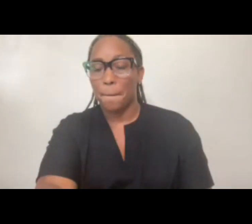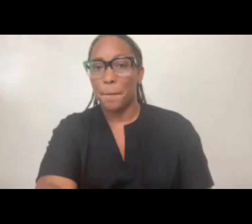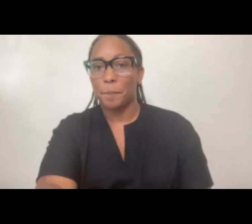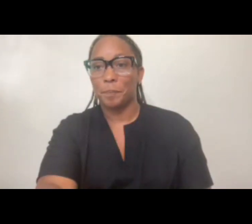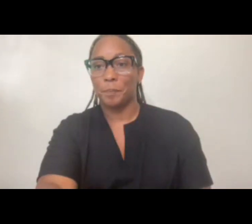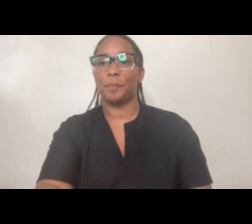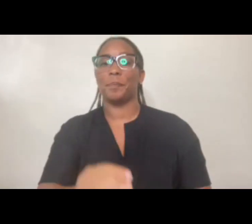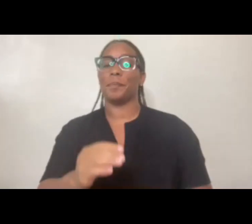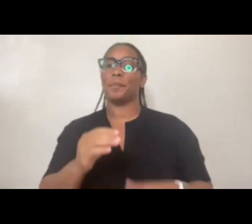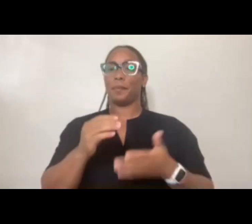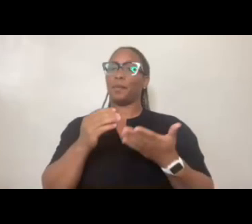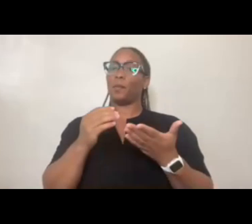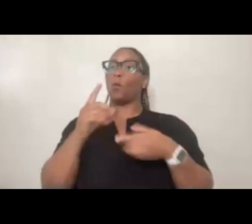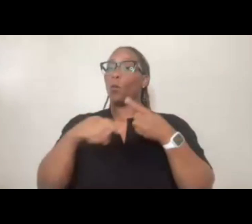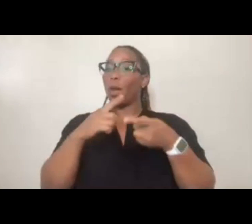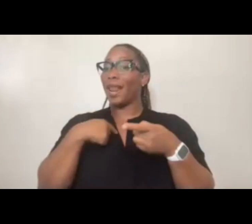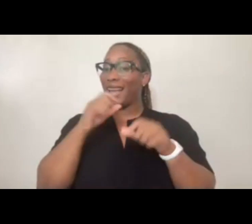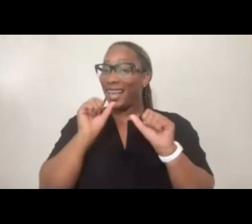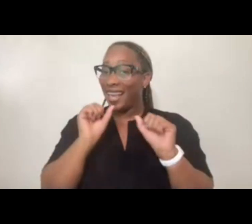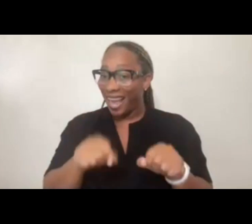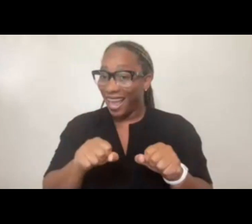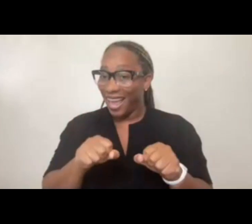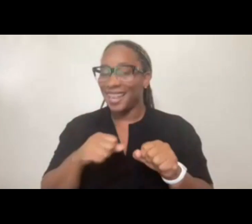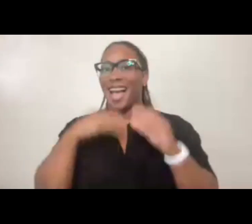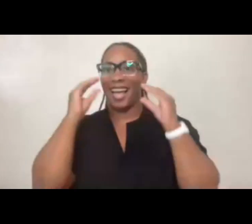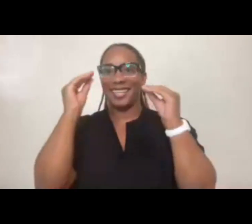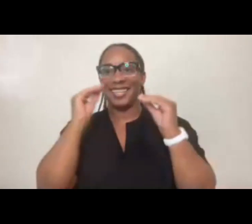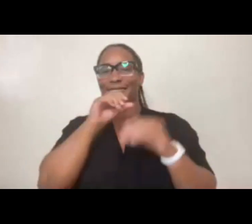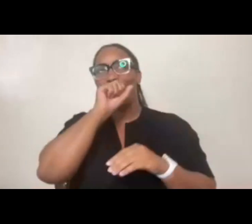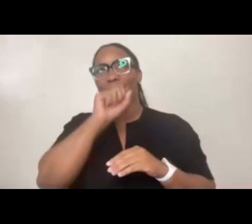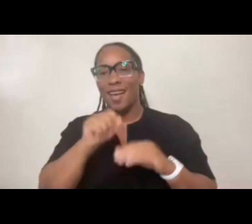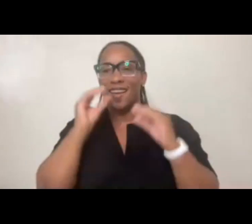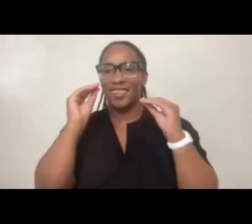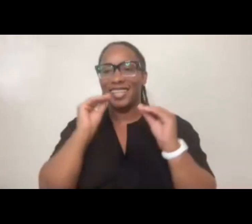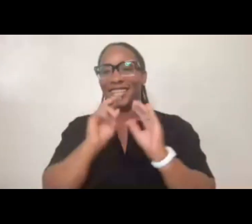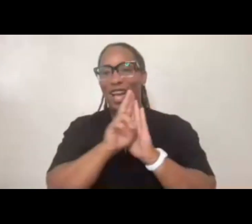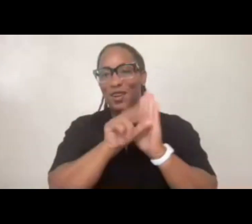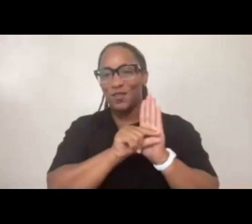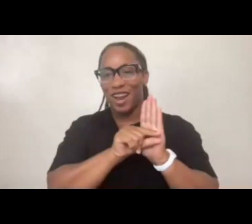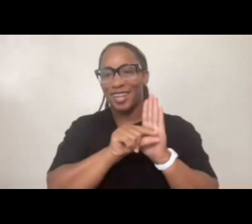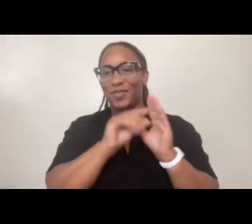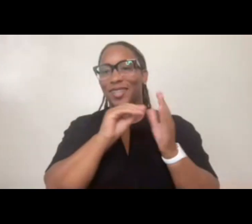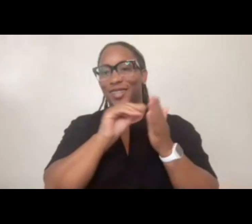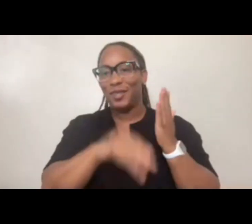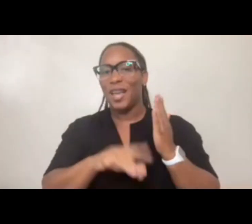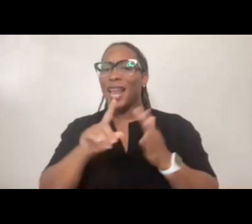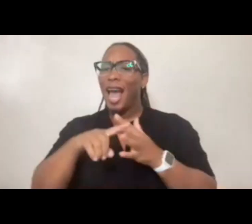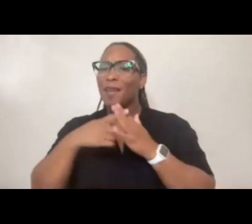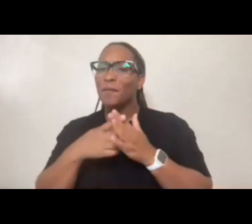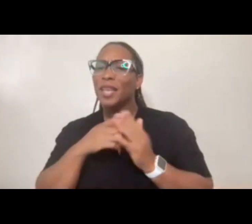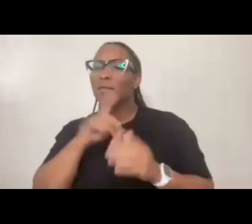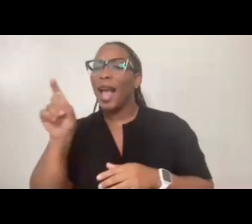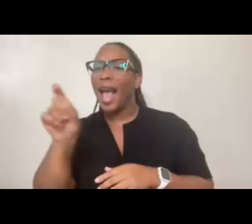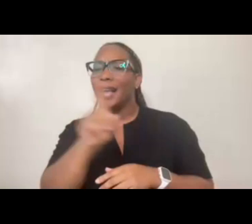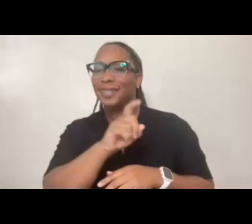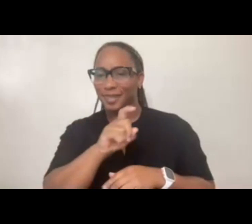I do some teaching when I can. I love teaching undergraduate and I always start by asking them a question and I want to ask you too.